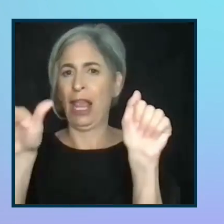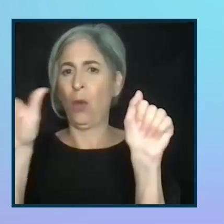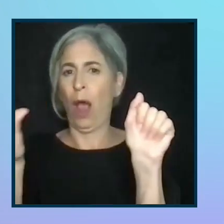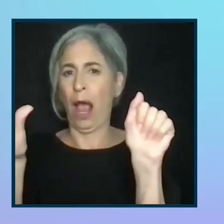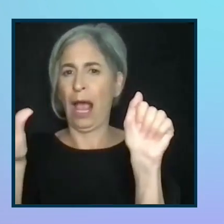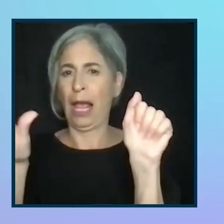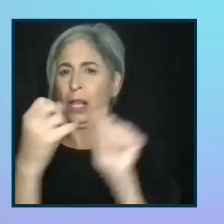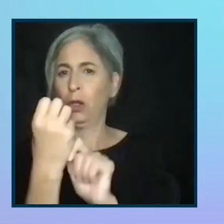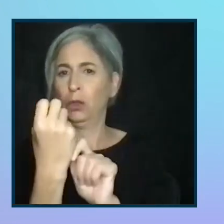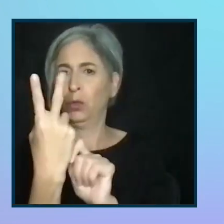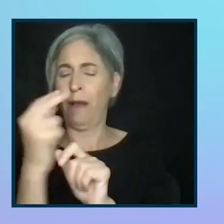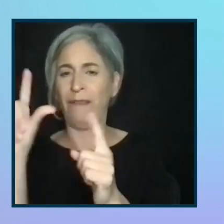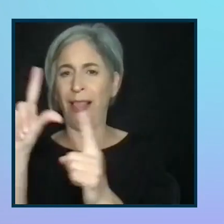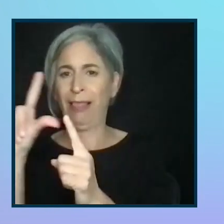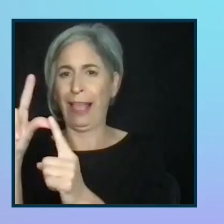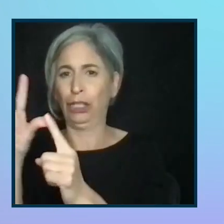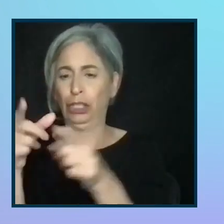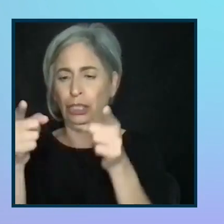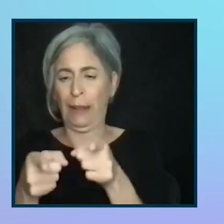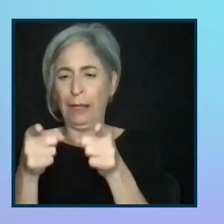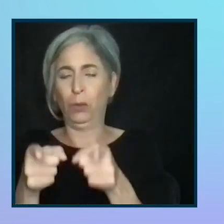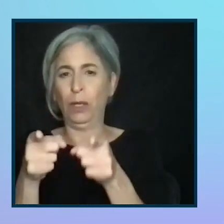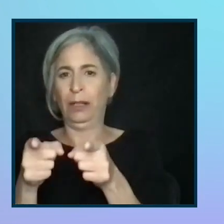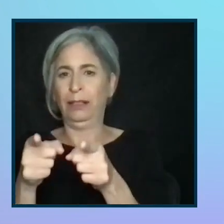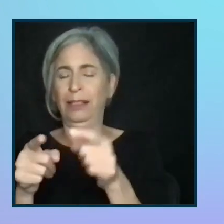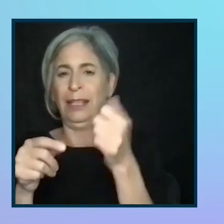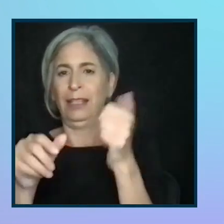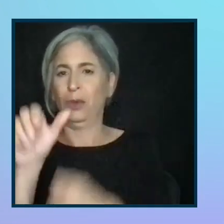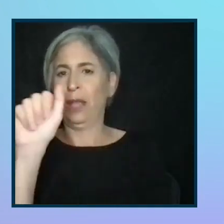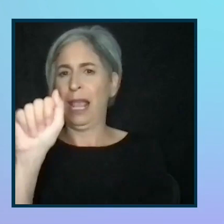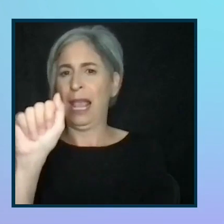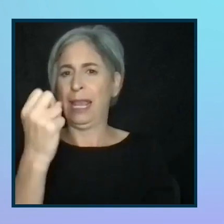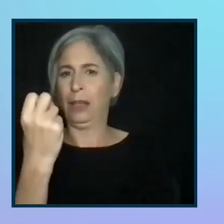that we can incorporate A12Y into our A11Y.